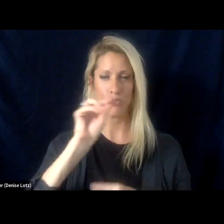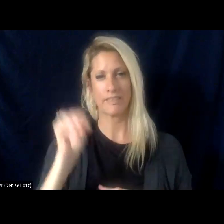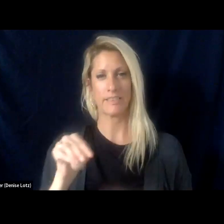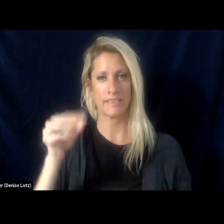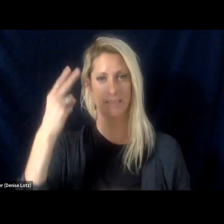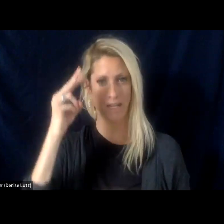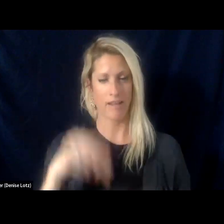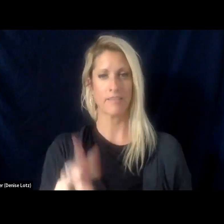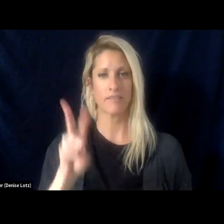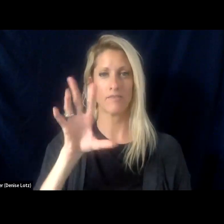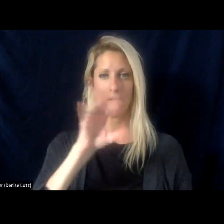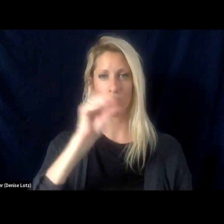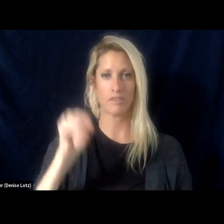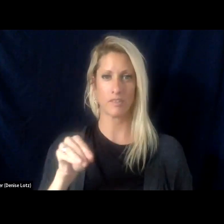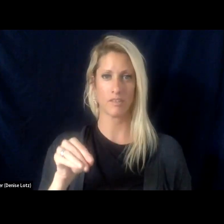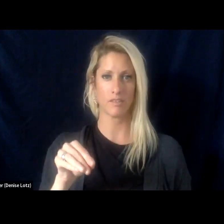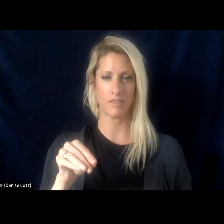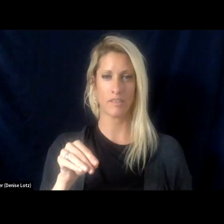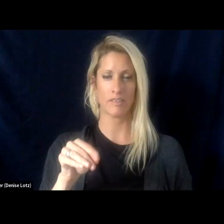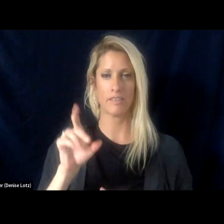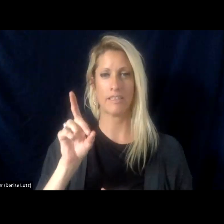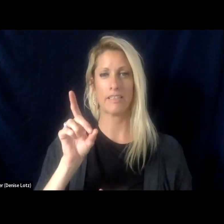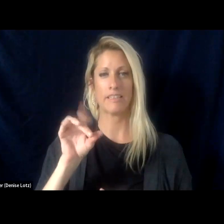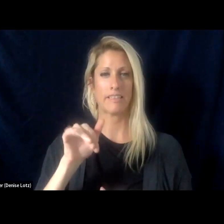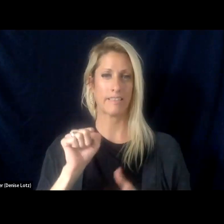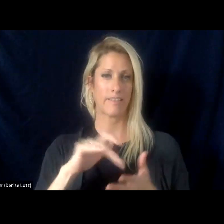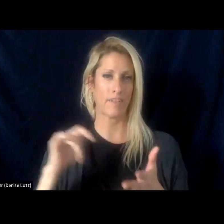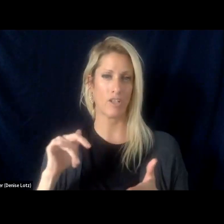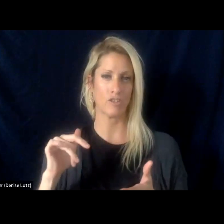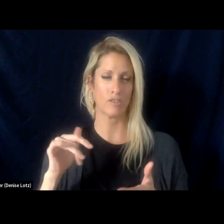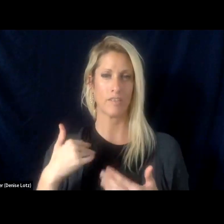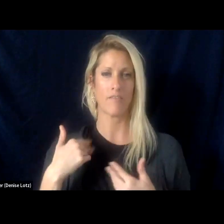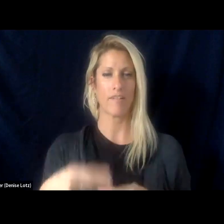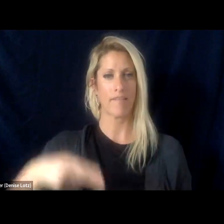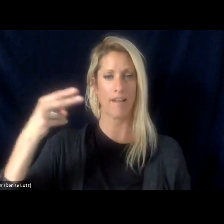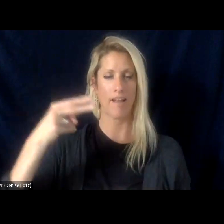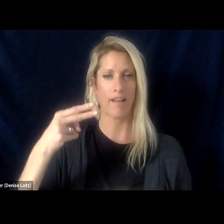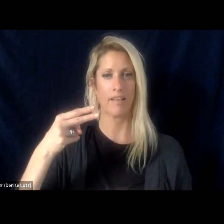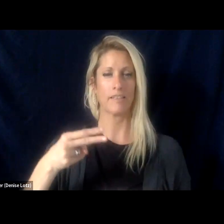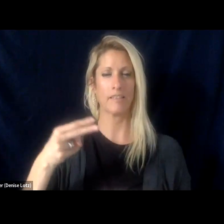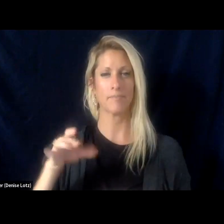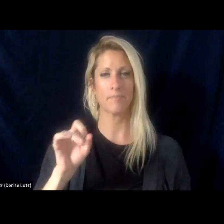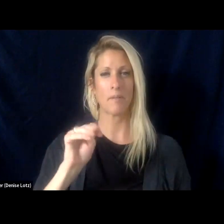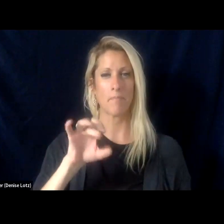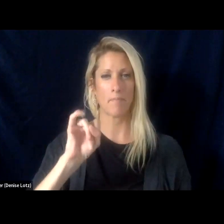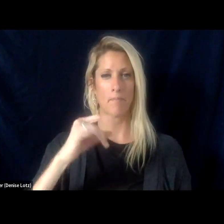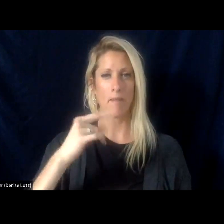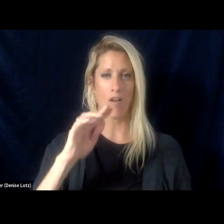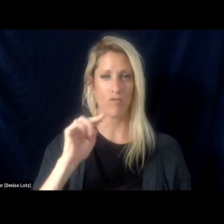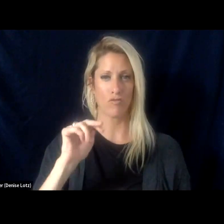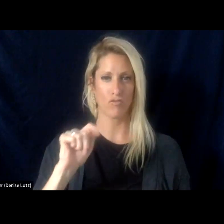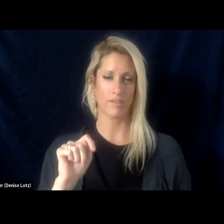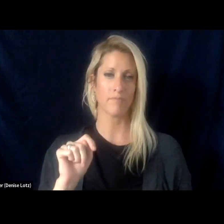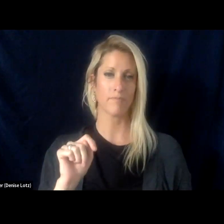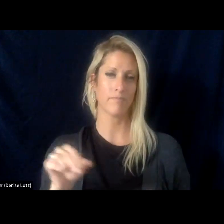disadvantaged, and we have a very high migrant population as well, as a high population of